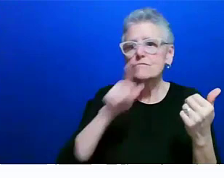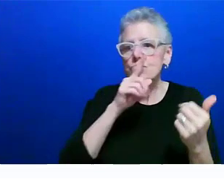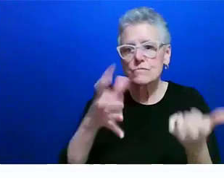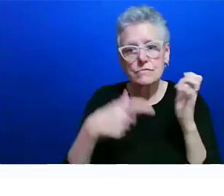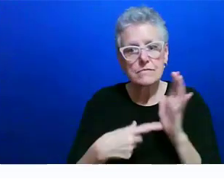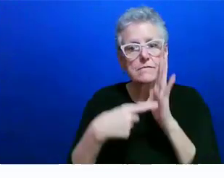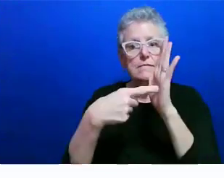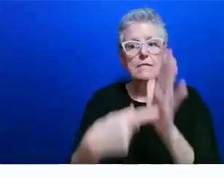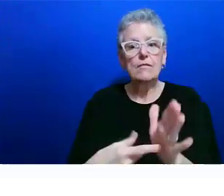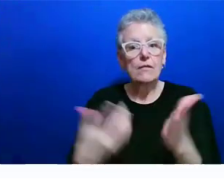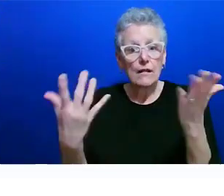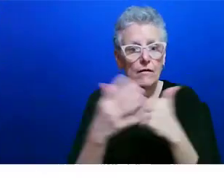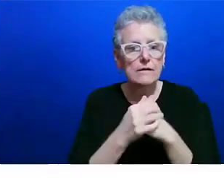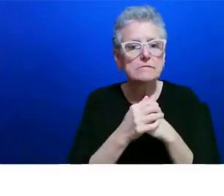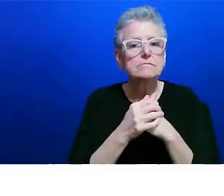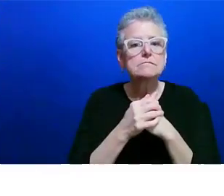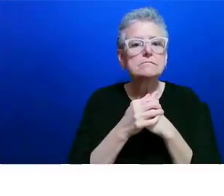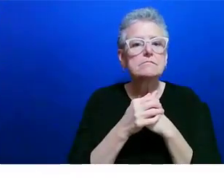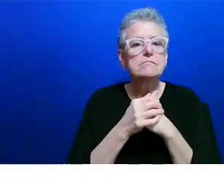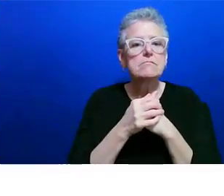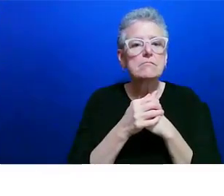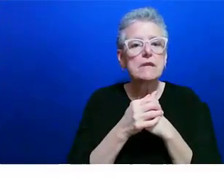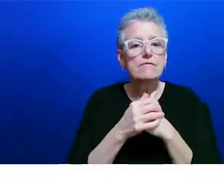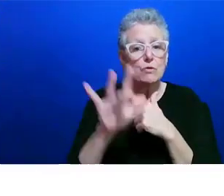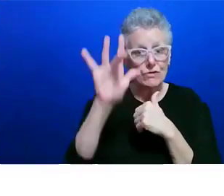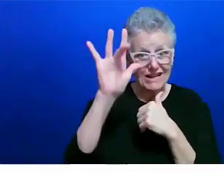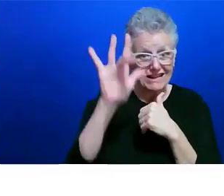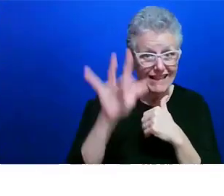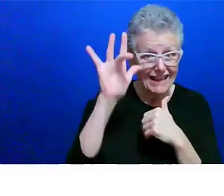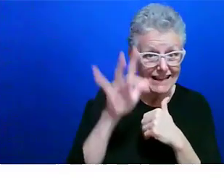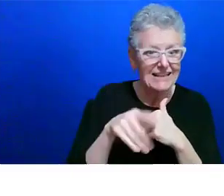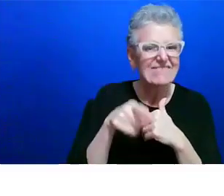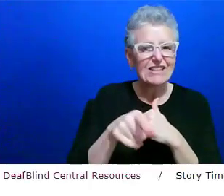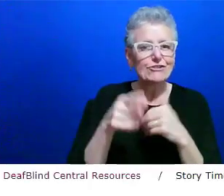is if we click here, this is Storytime,